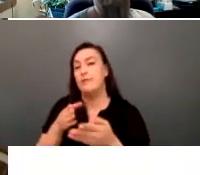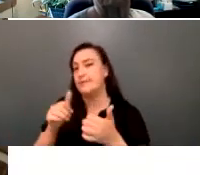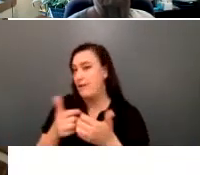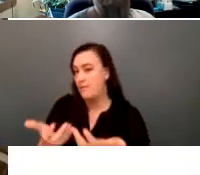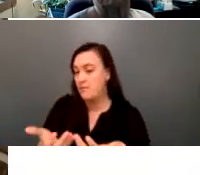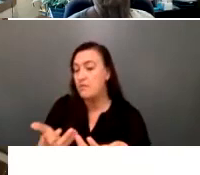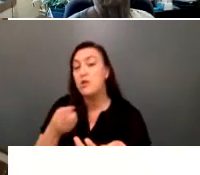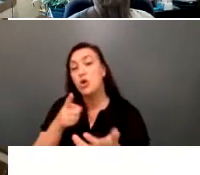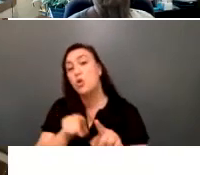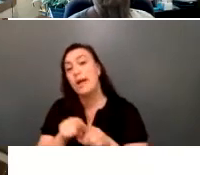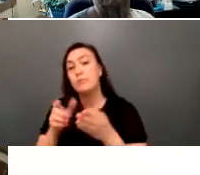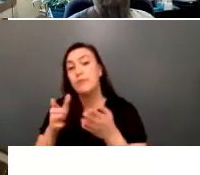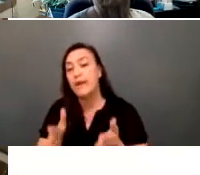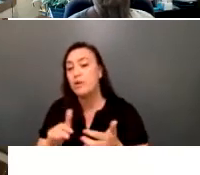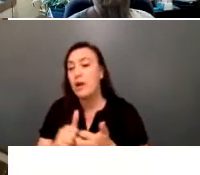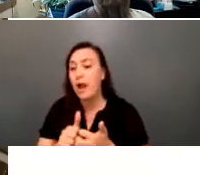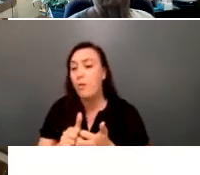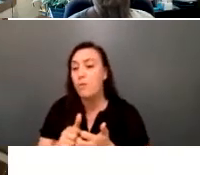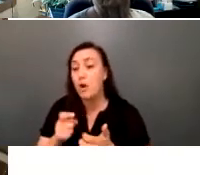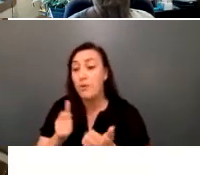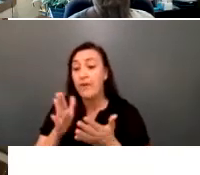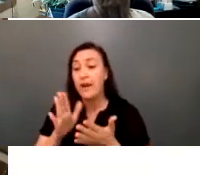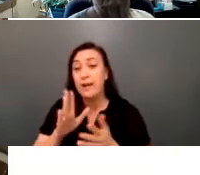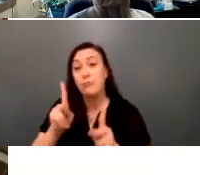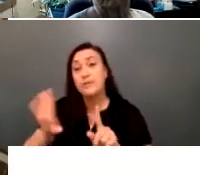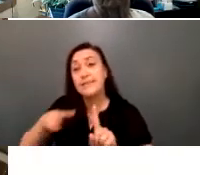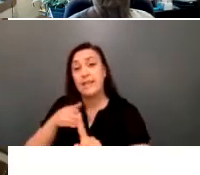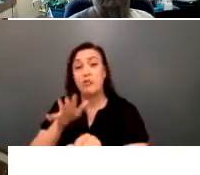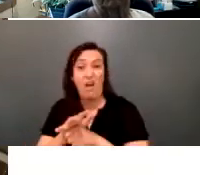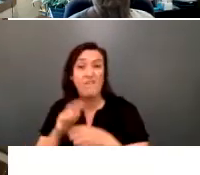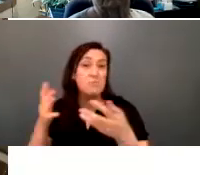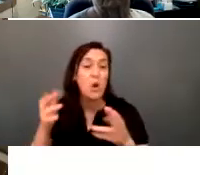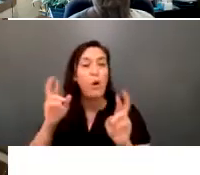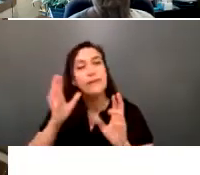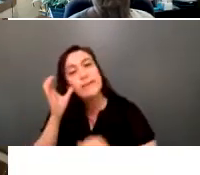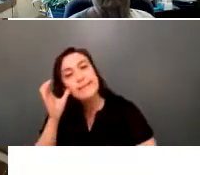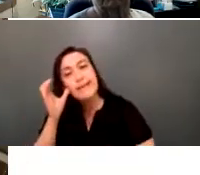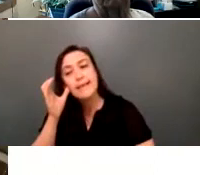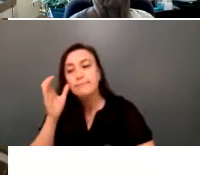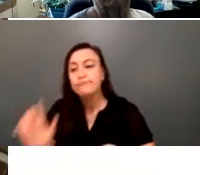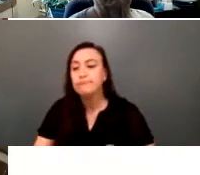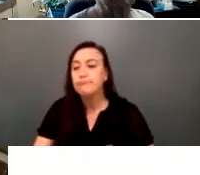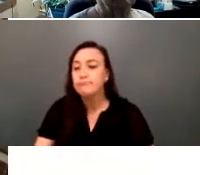providing person centered services? You know? Hopefully you're listening to people you know that boy they are not a morning person,